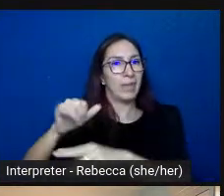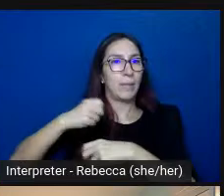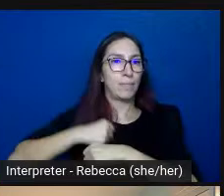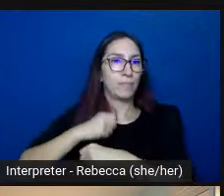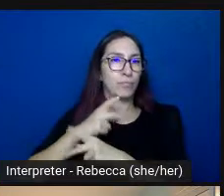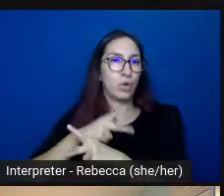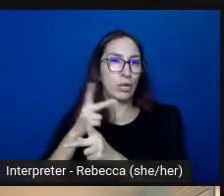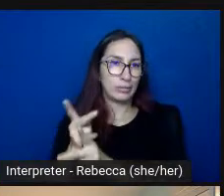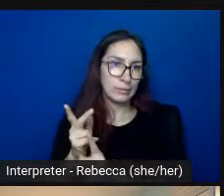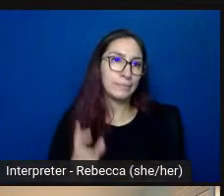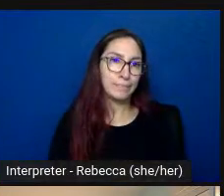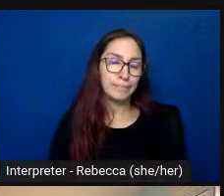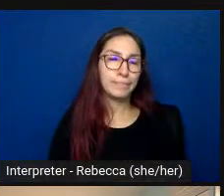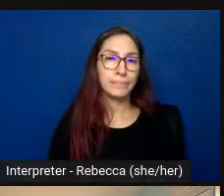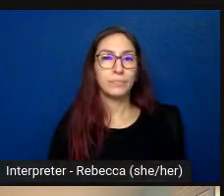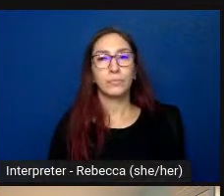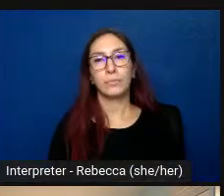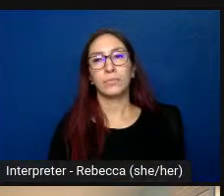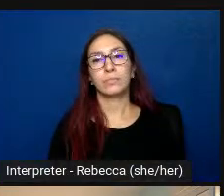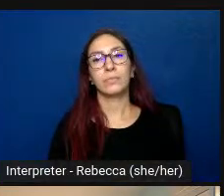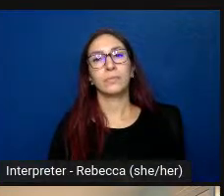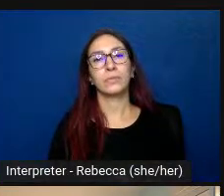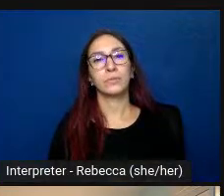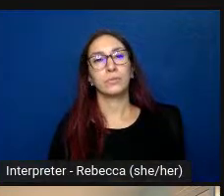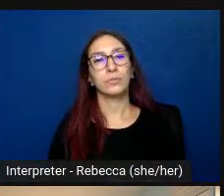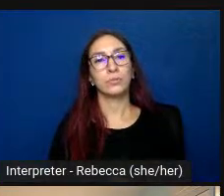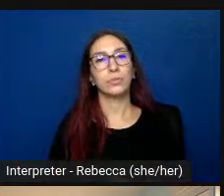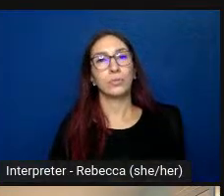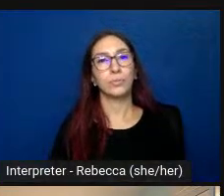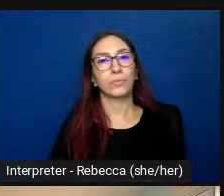Was not a very good way of getting new contributions to the project.